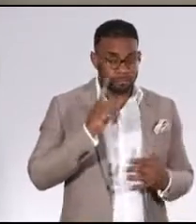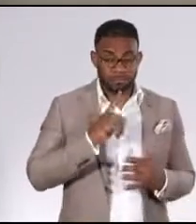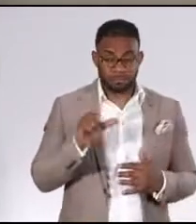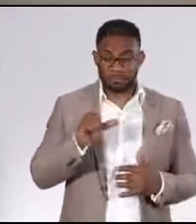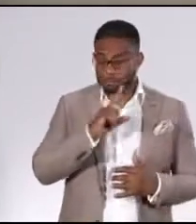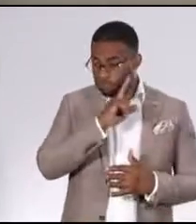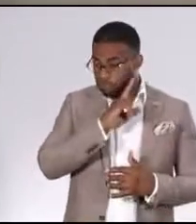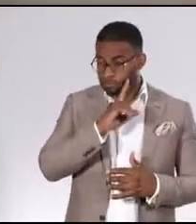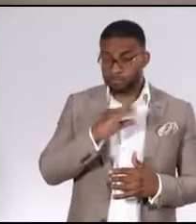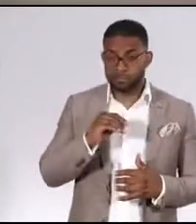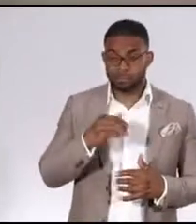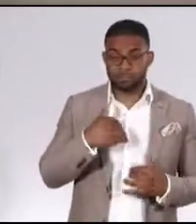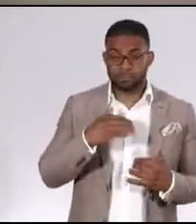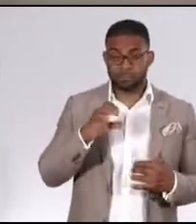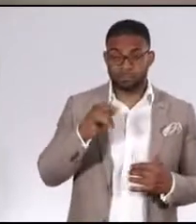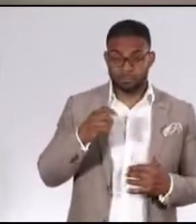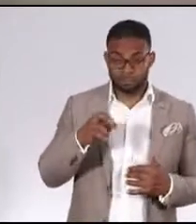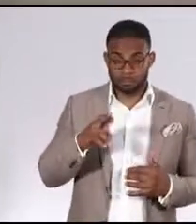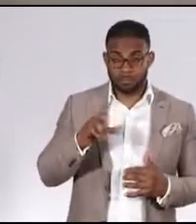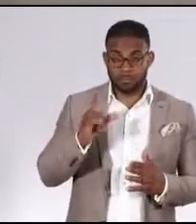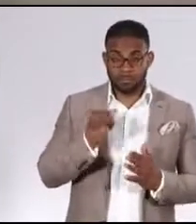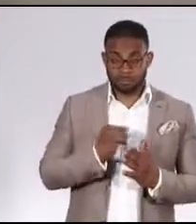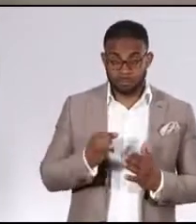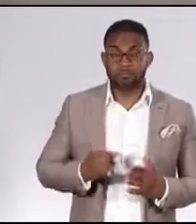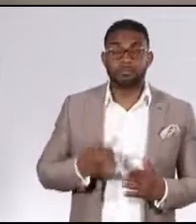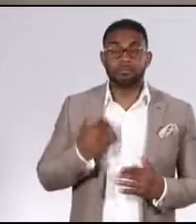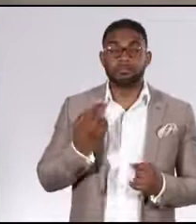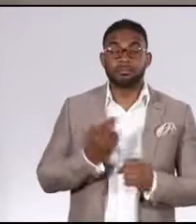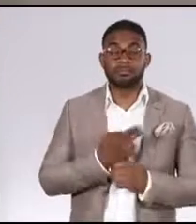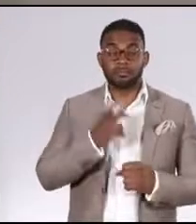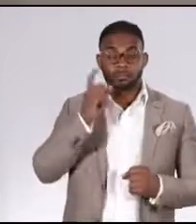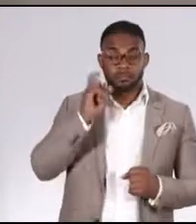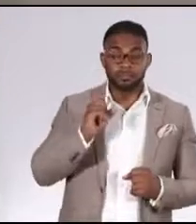and I have a cochlear implant. I use a hearing aid in my right ear.